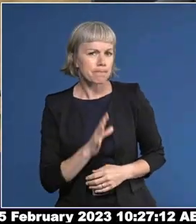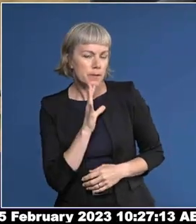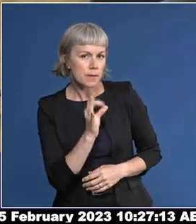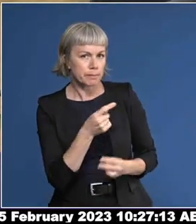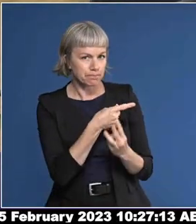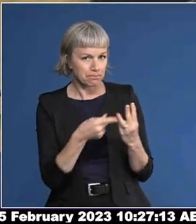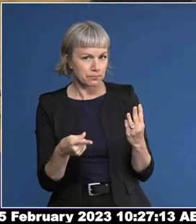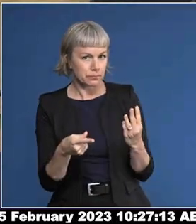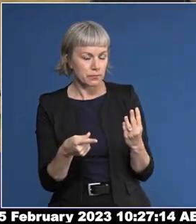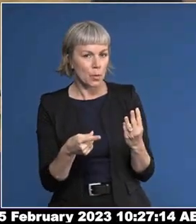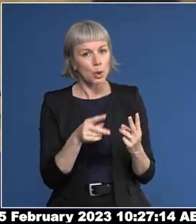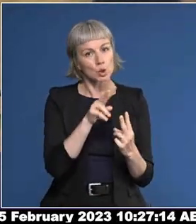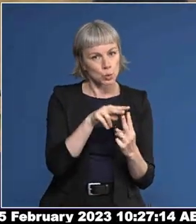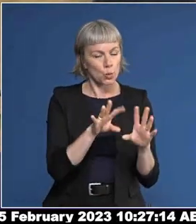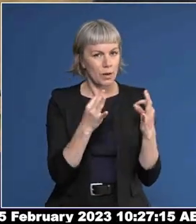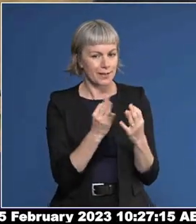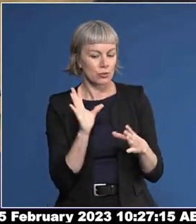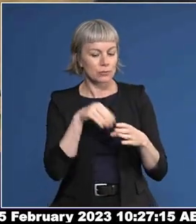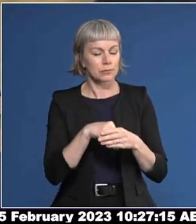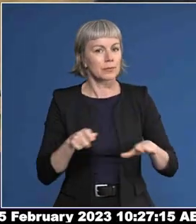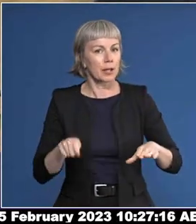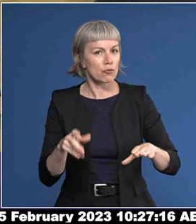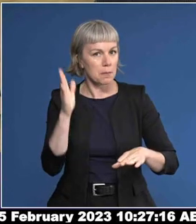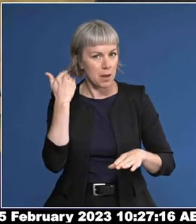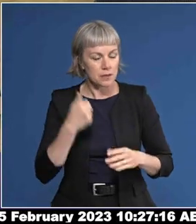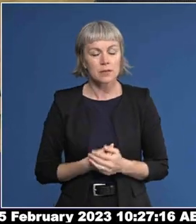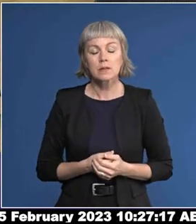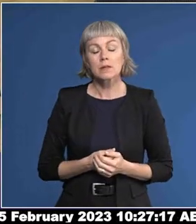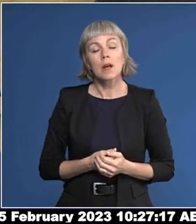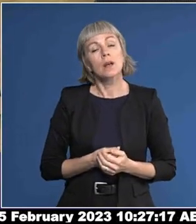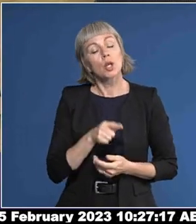Royal Commission. But have you followed the other work of the Royal Commission, for